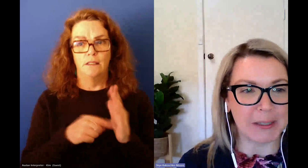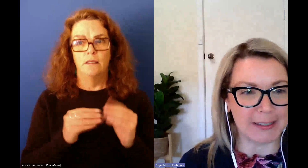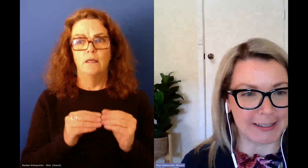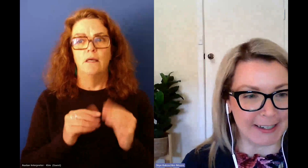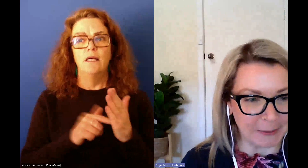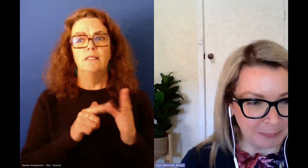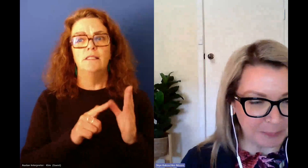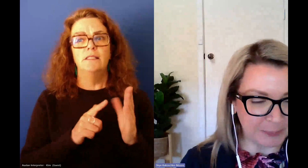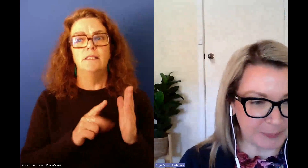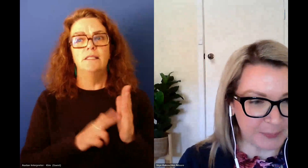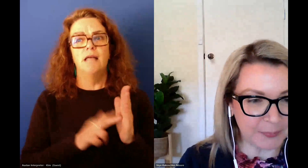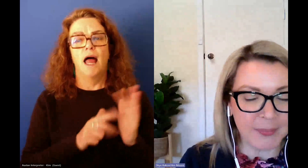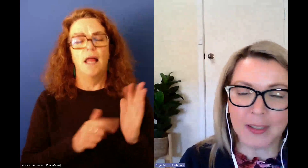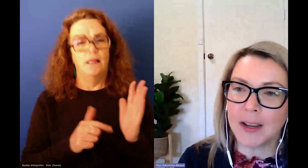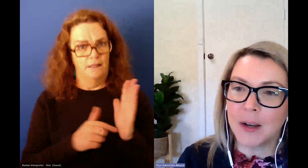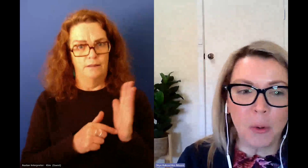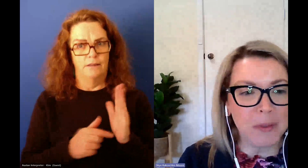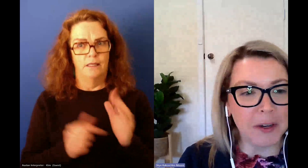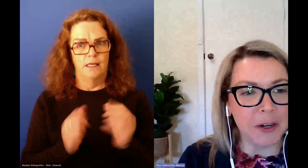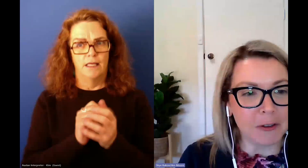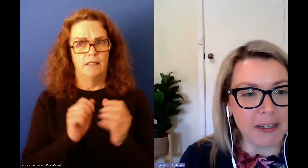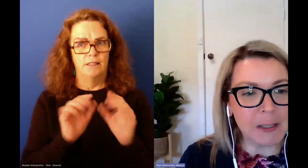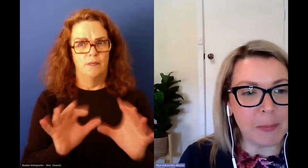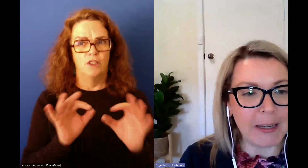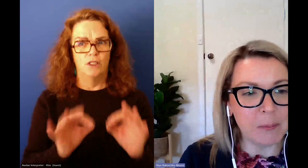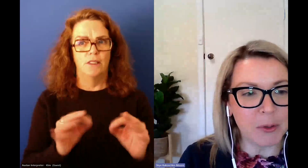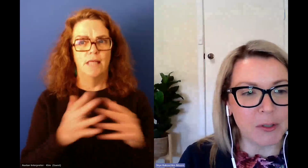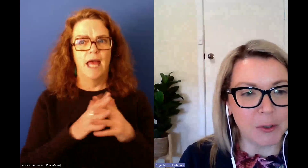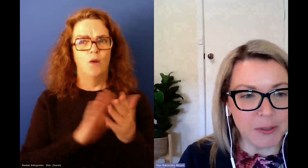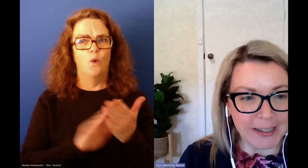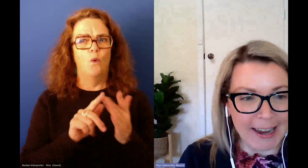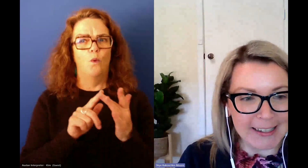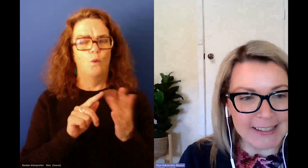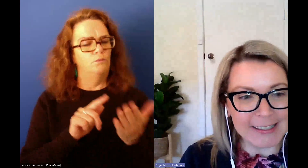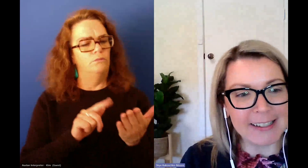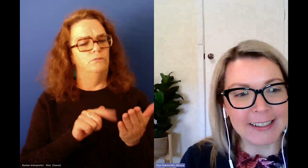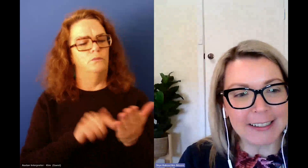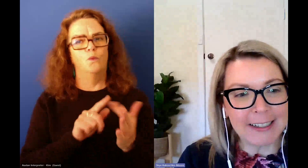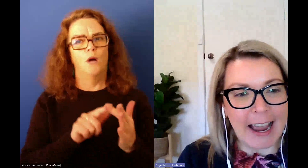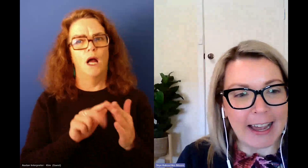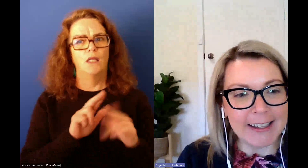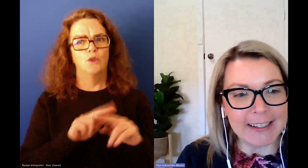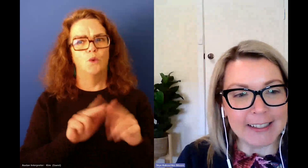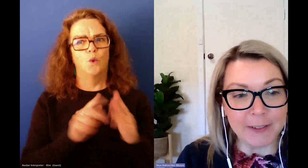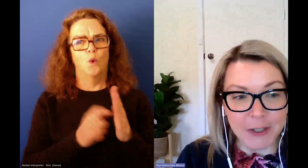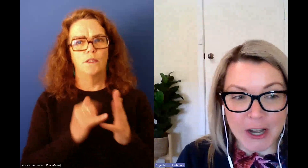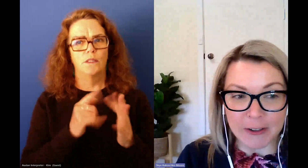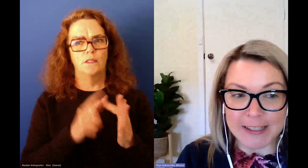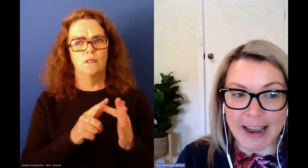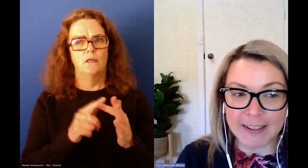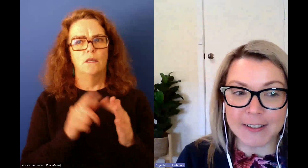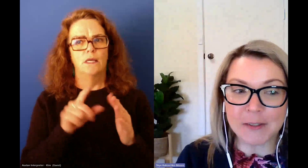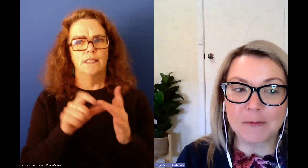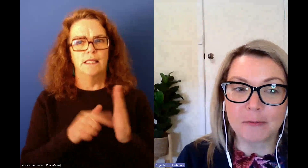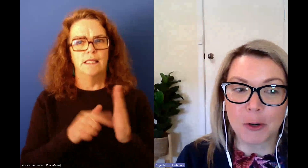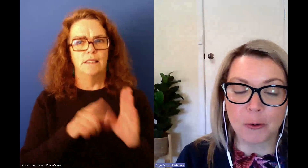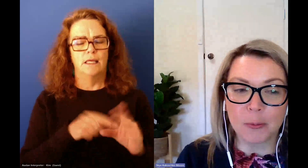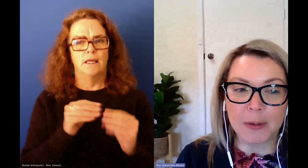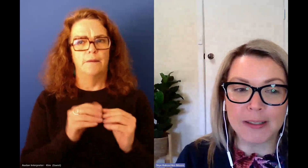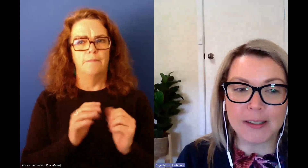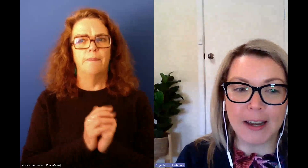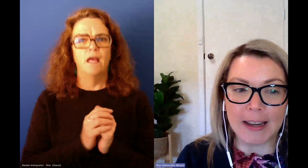City. With a career spanning more than two decades Anna is a visionary talent recruitment